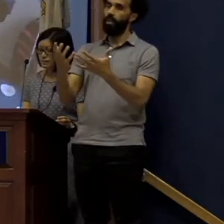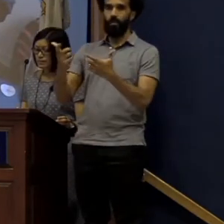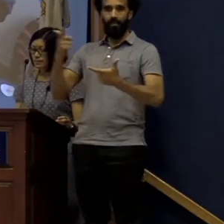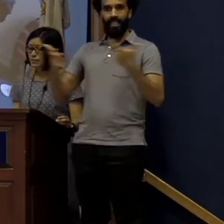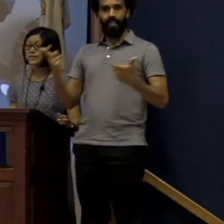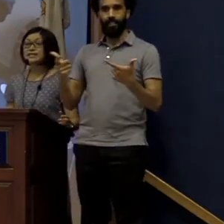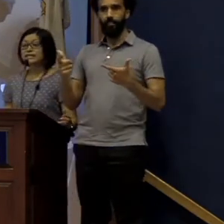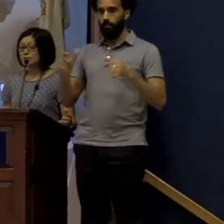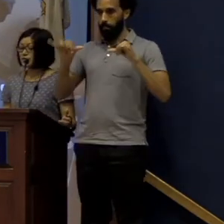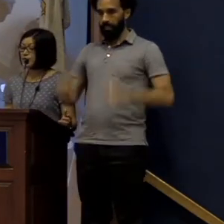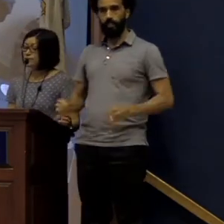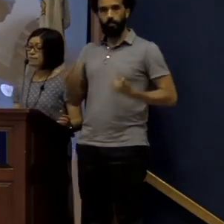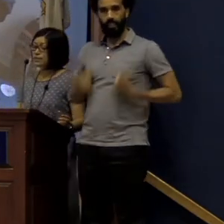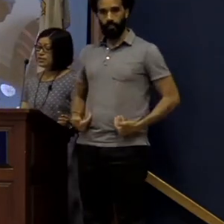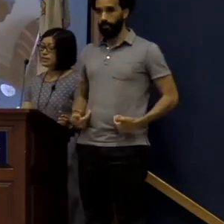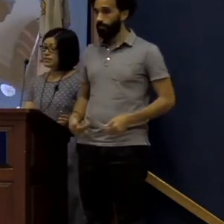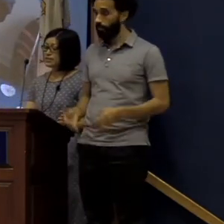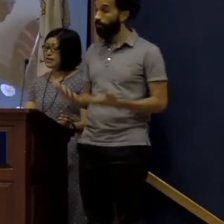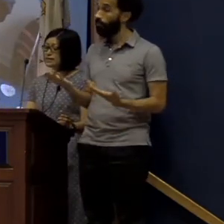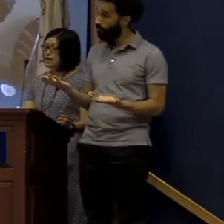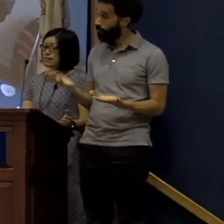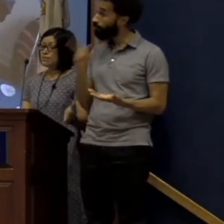We see that with incubation in this case both